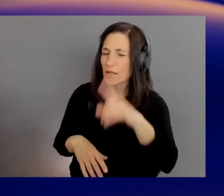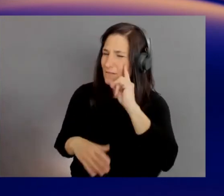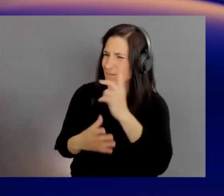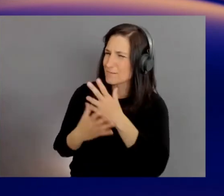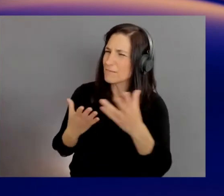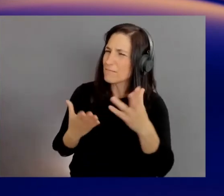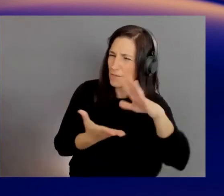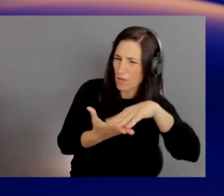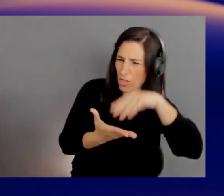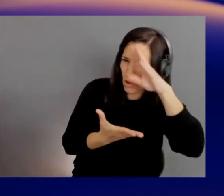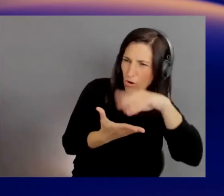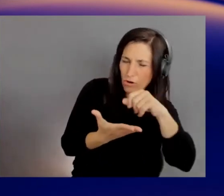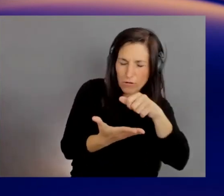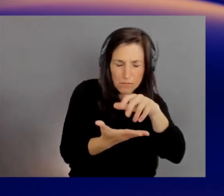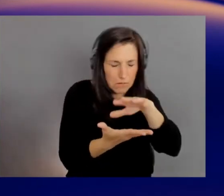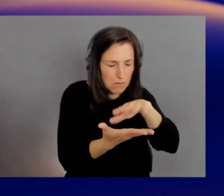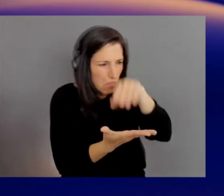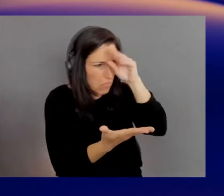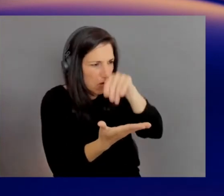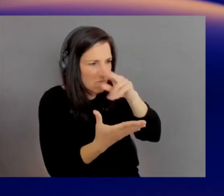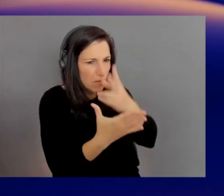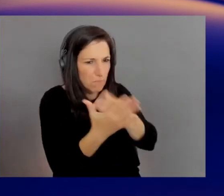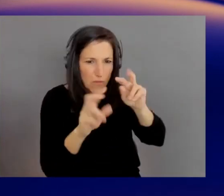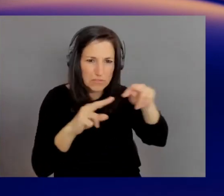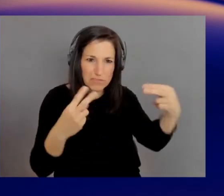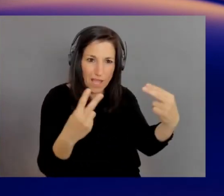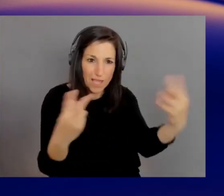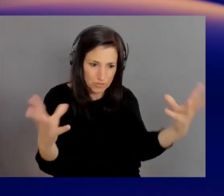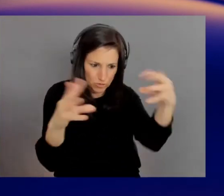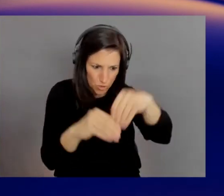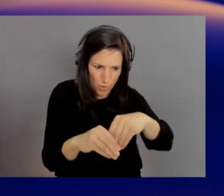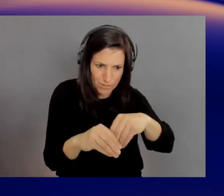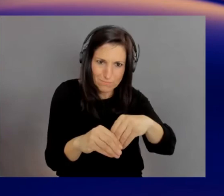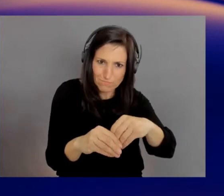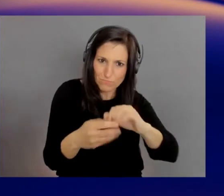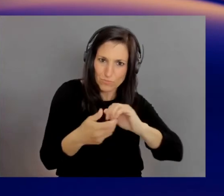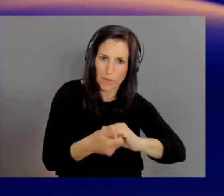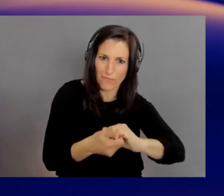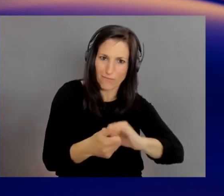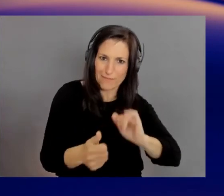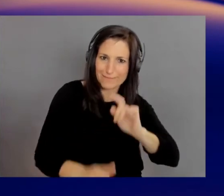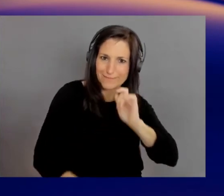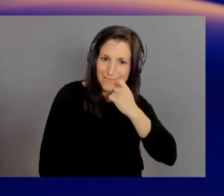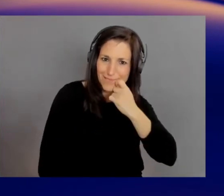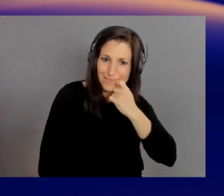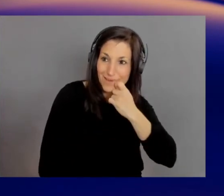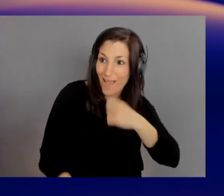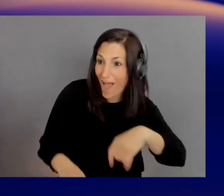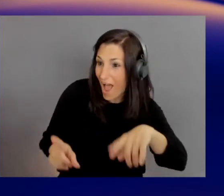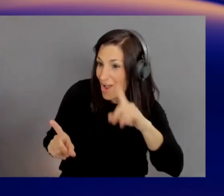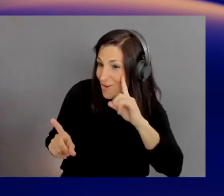together there, that's really neat. So I've heard you have a demo. We do have a demo.